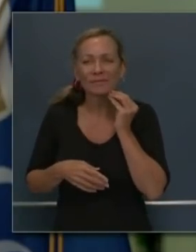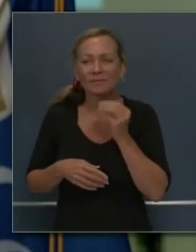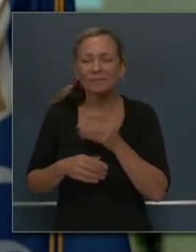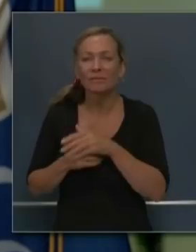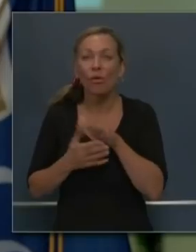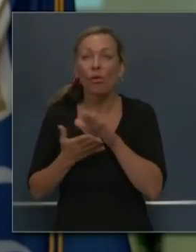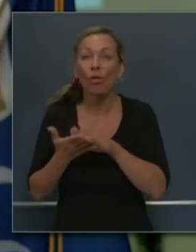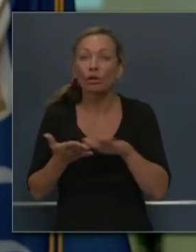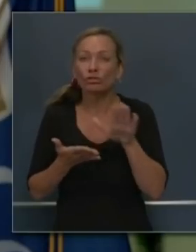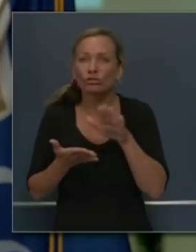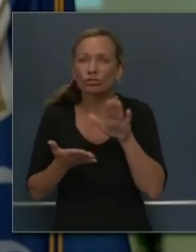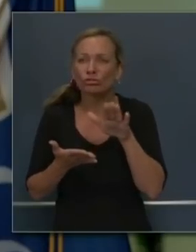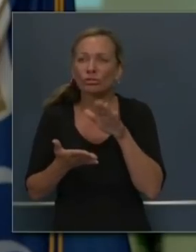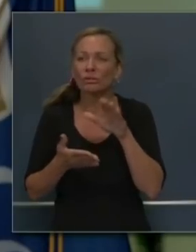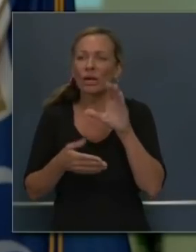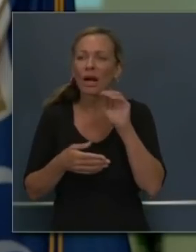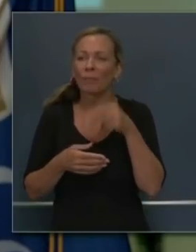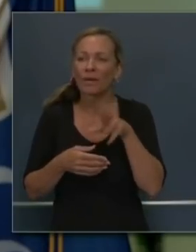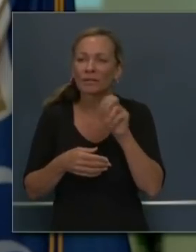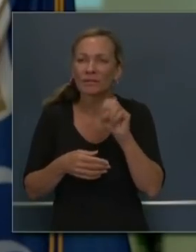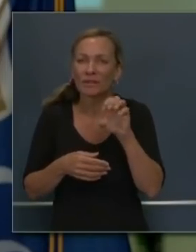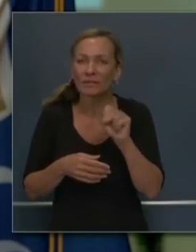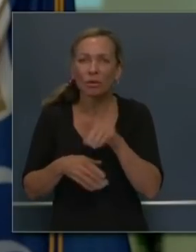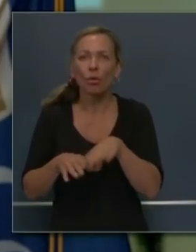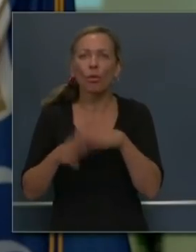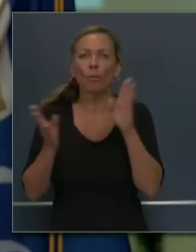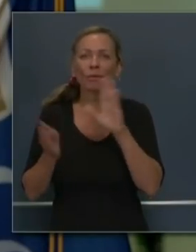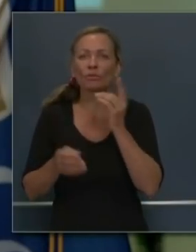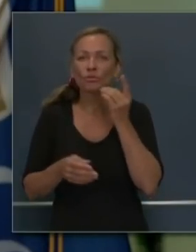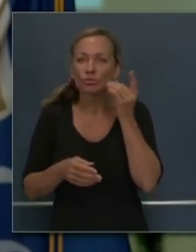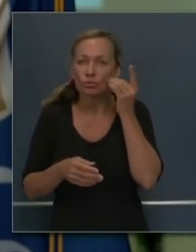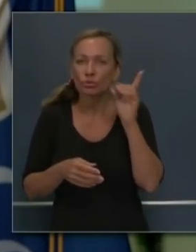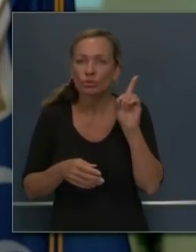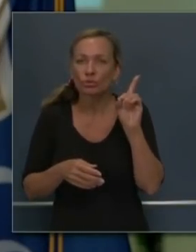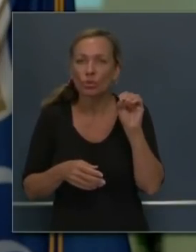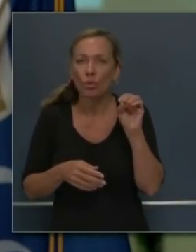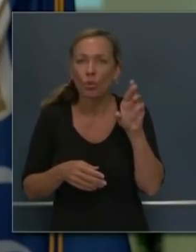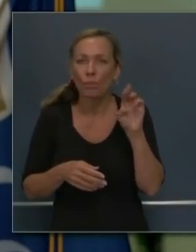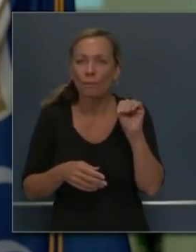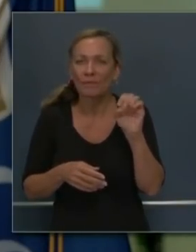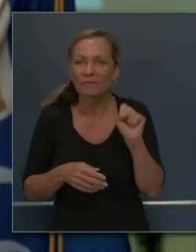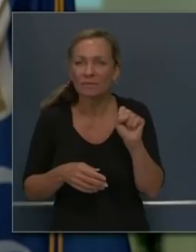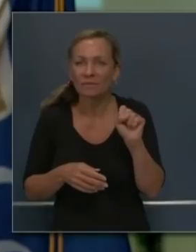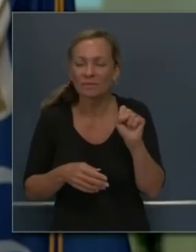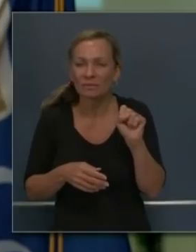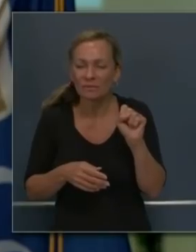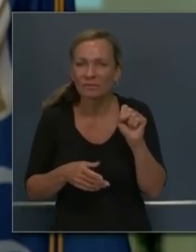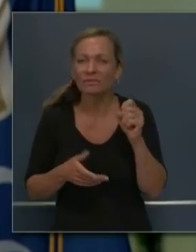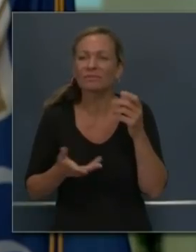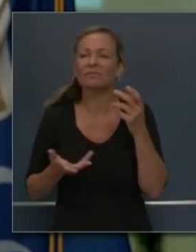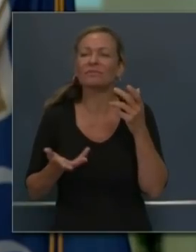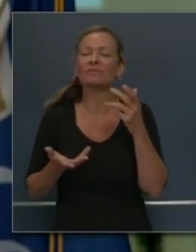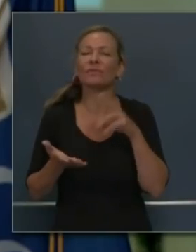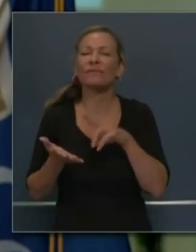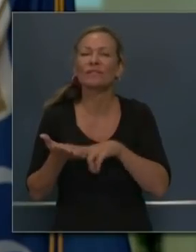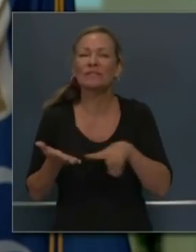CASES THEIR HOMES TO STRANGERS. I ALSO WANT TO THANK THE